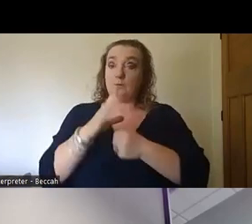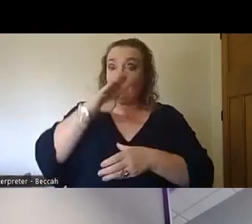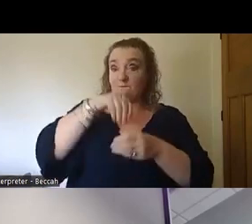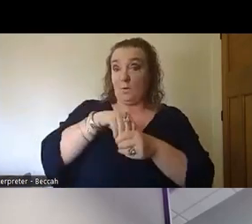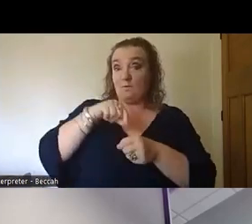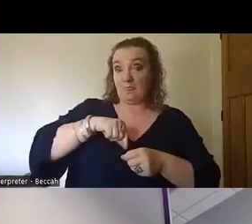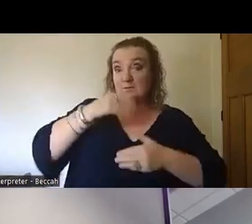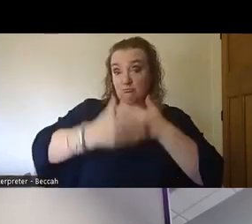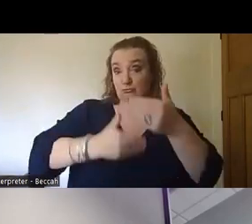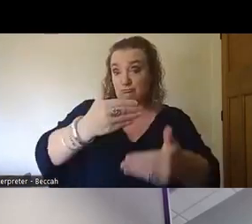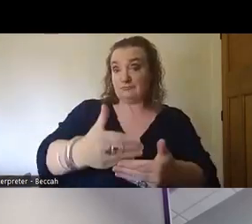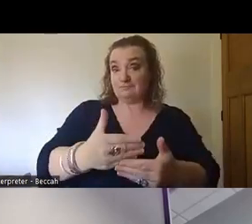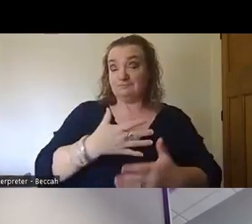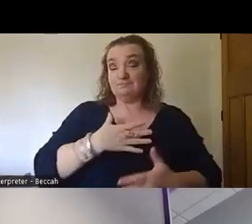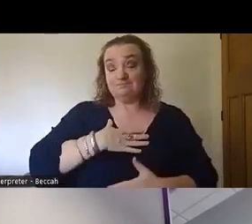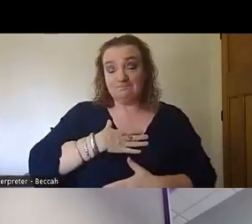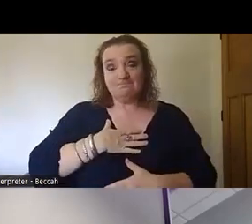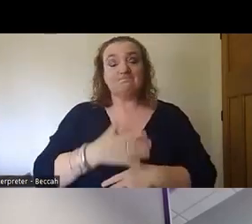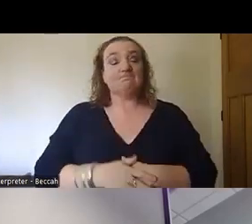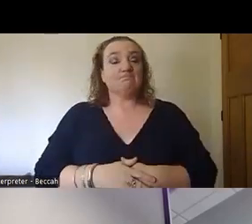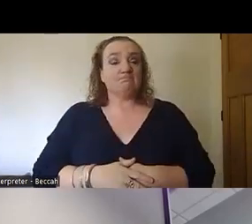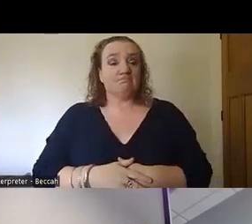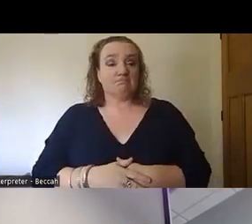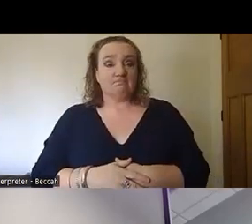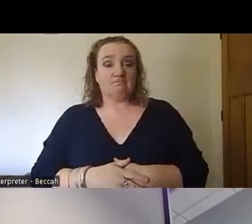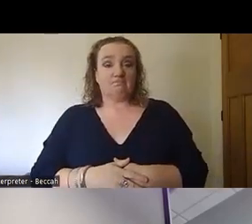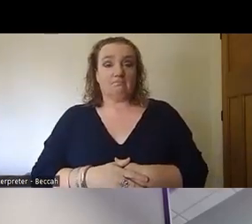And that has been through the work on